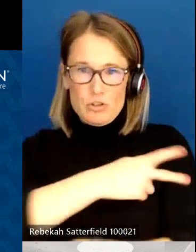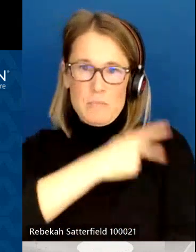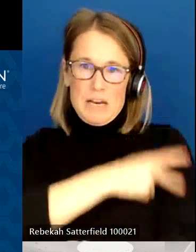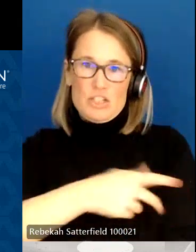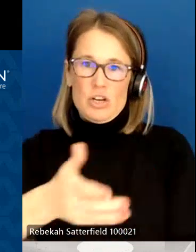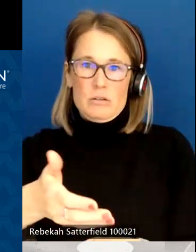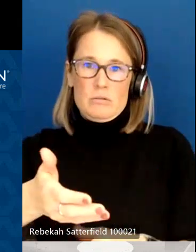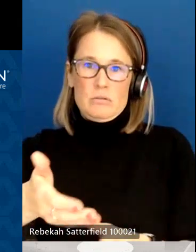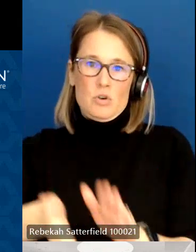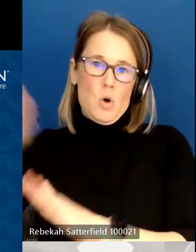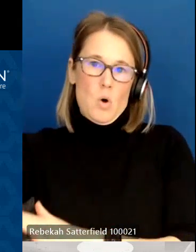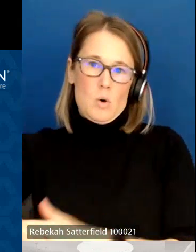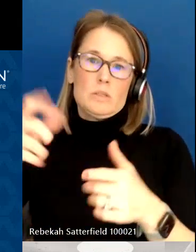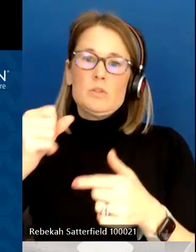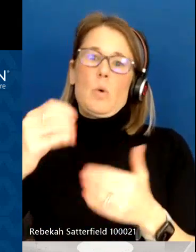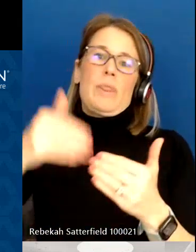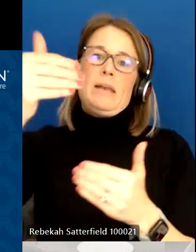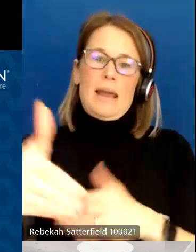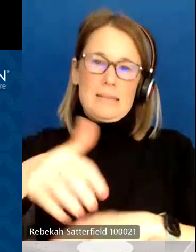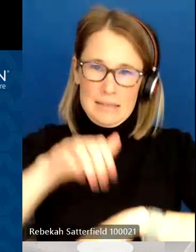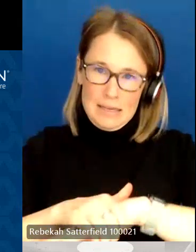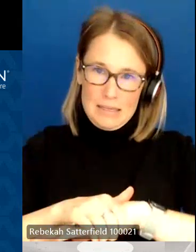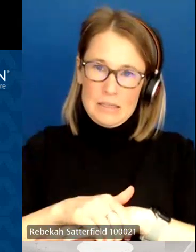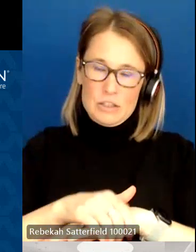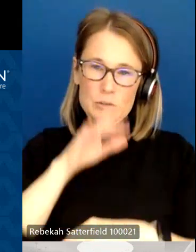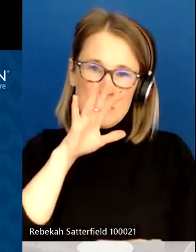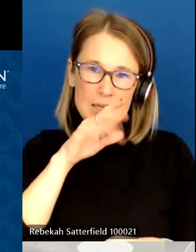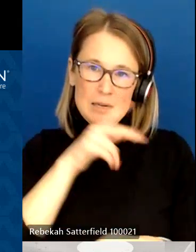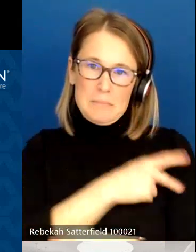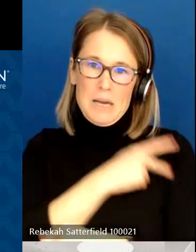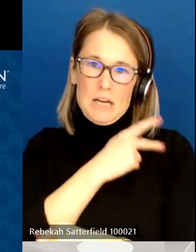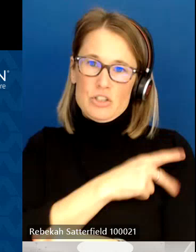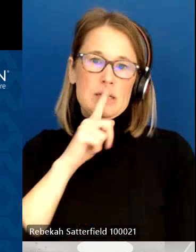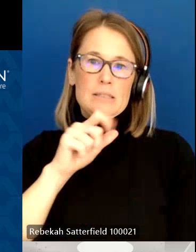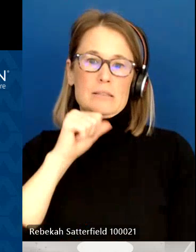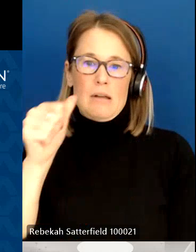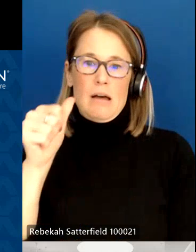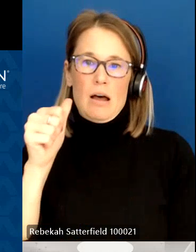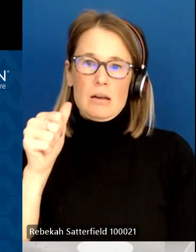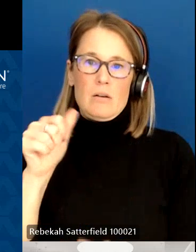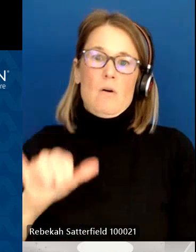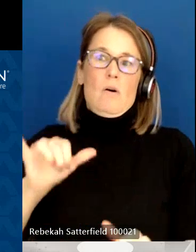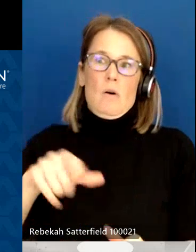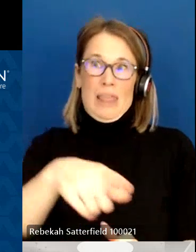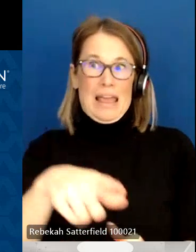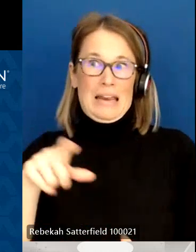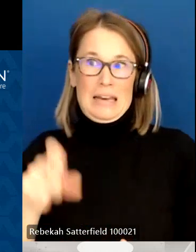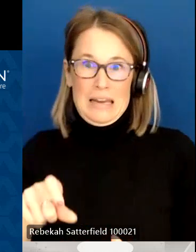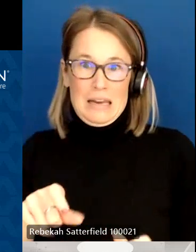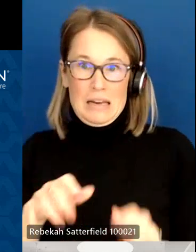so that the next english- speaking patient isn't perceived to need language assistance um two more